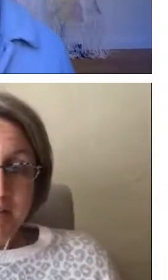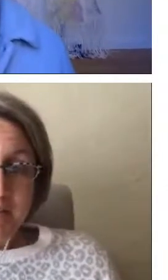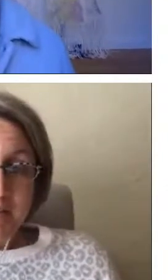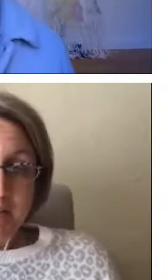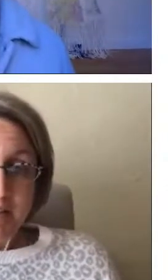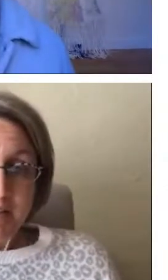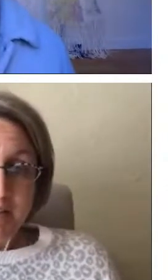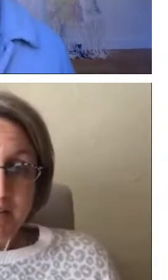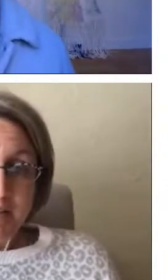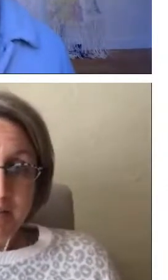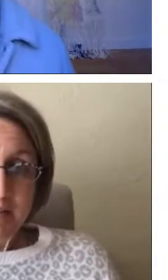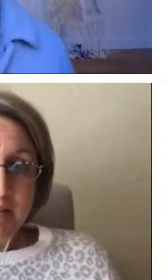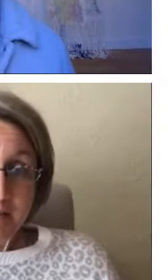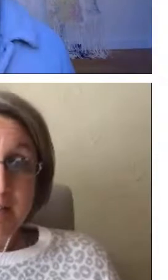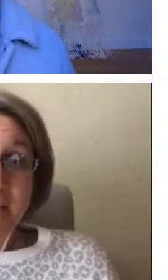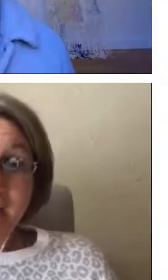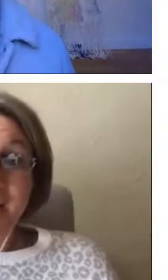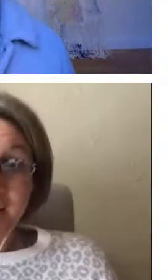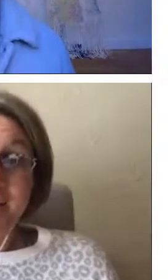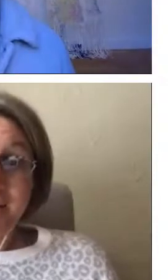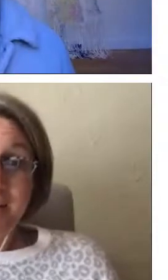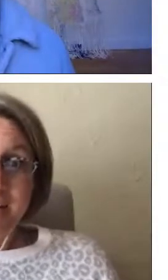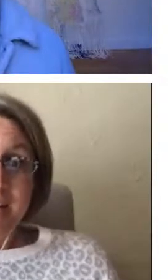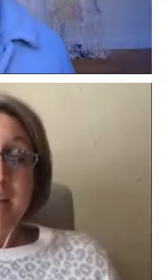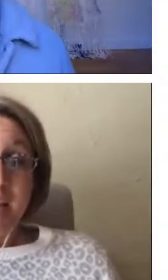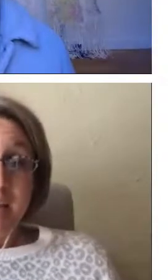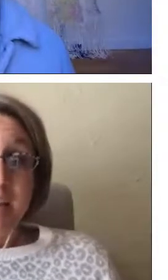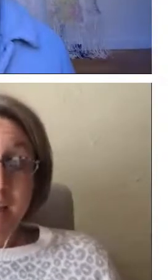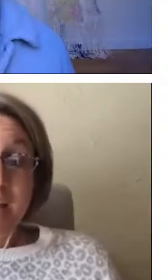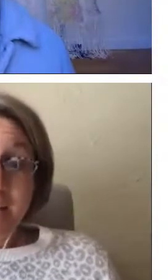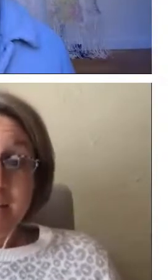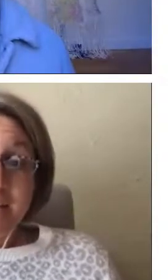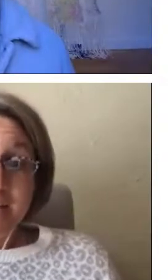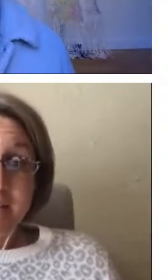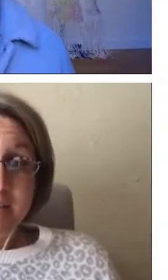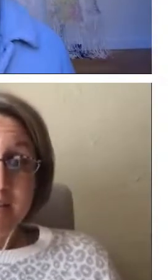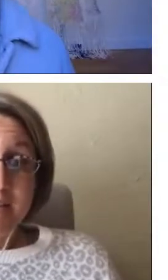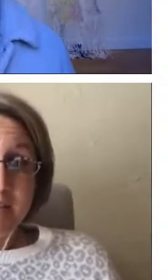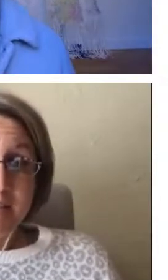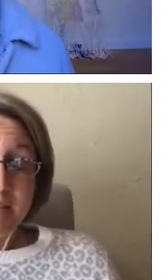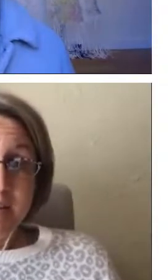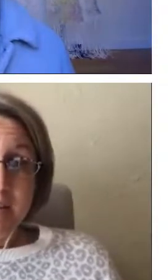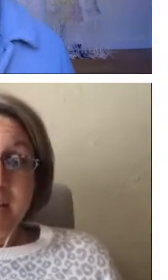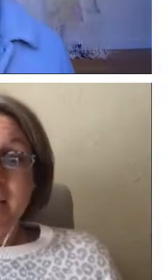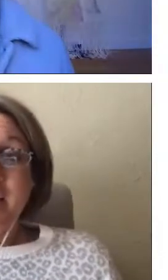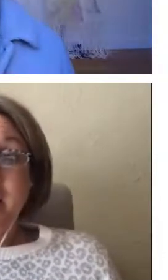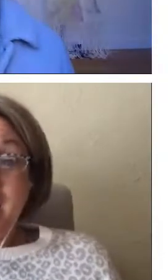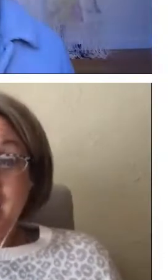person making art about white supremacy. Kim: Yeah.